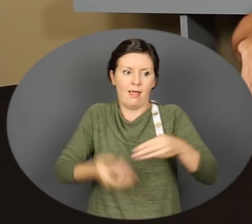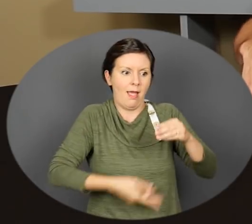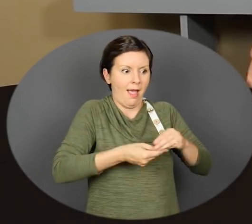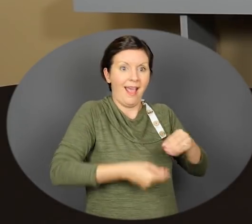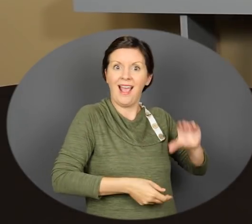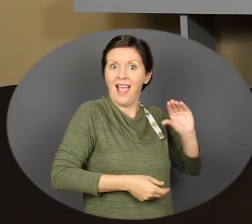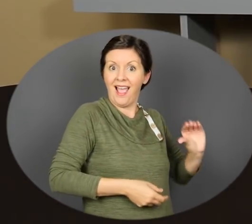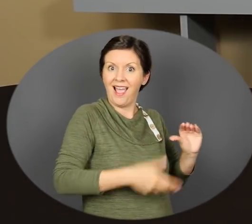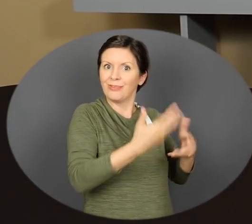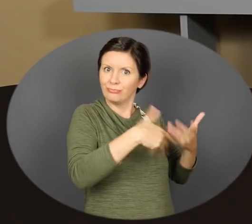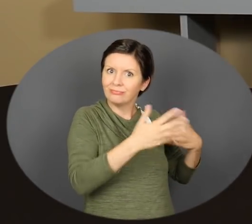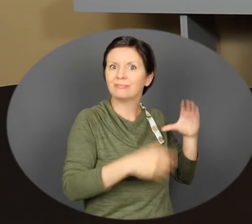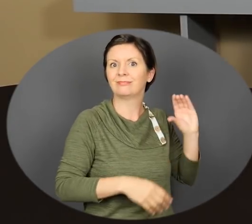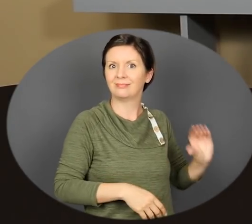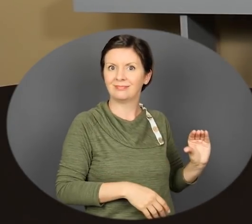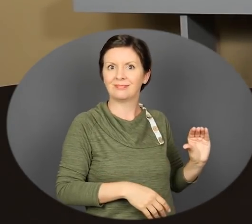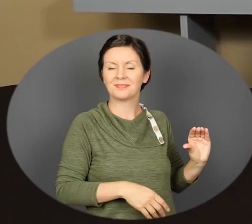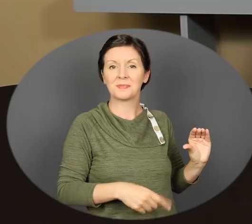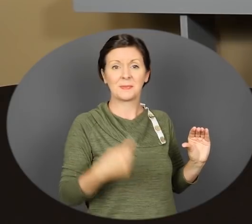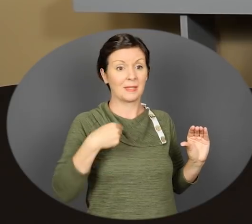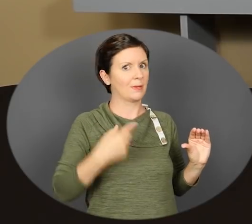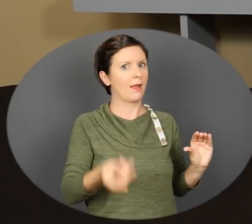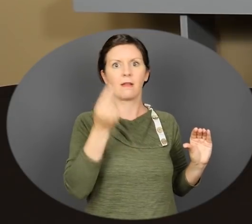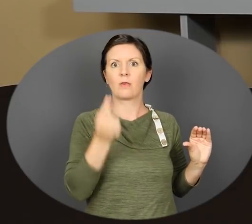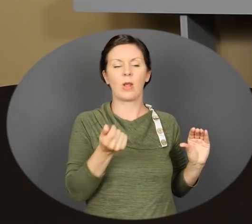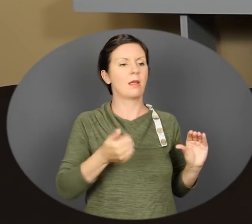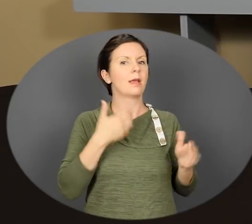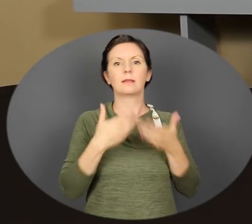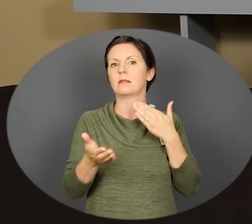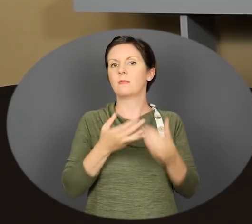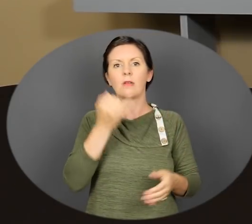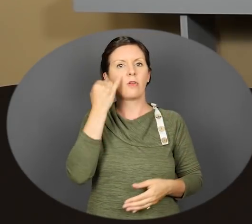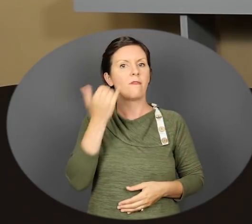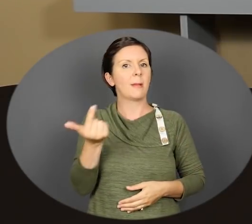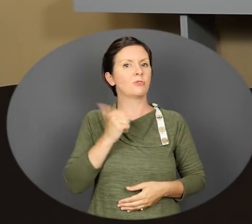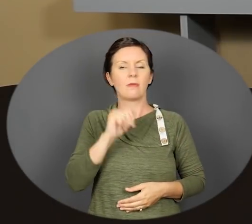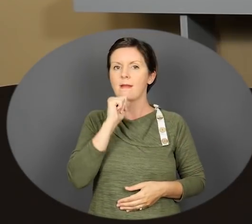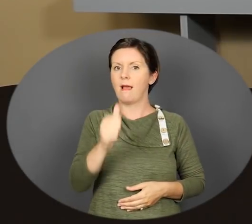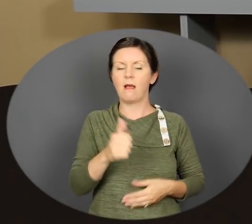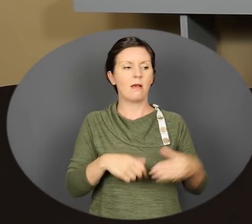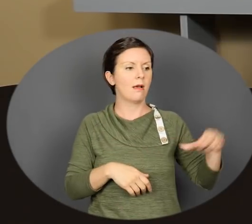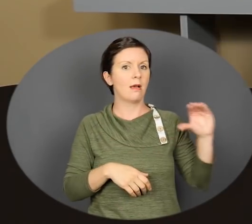draw pile. And, right away, even if it’s not my turn, because I had the dragon tile